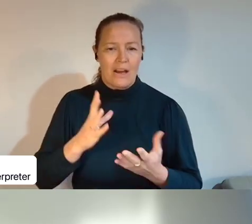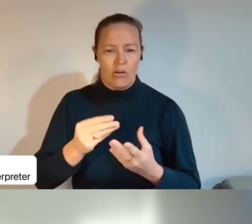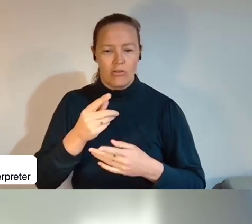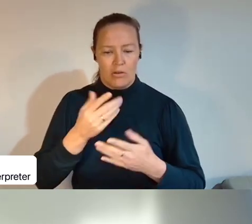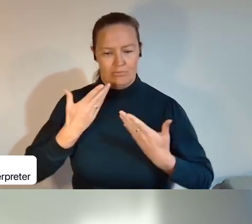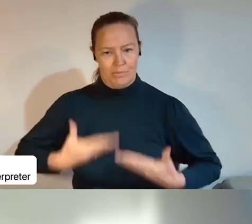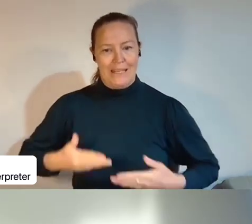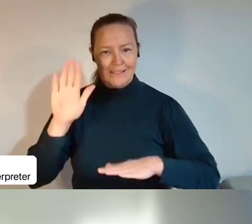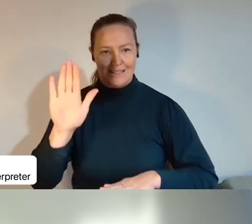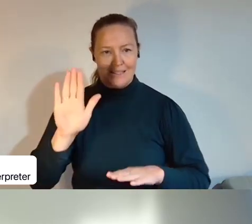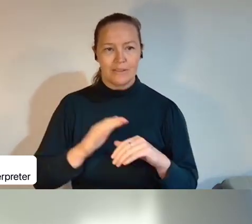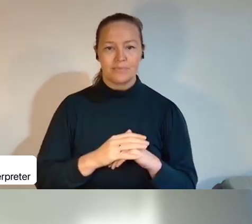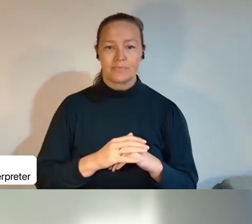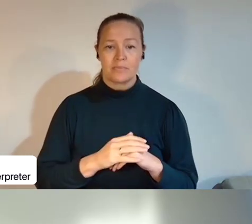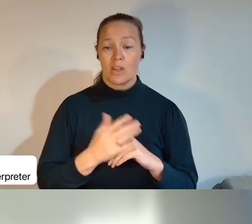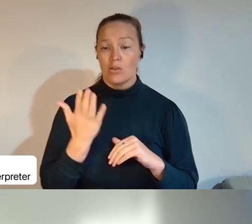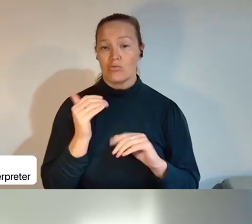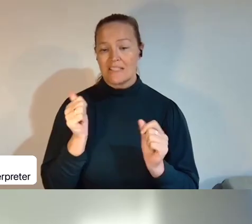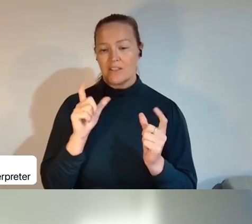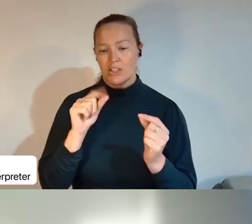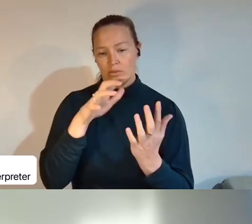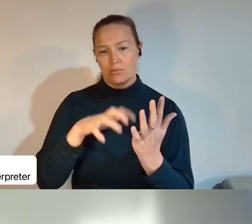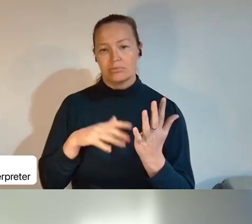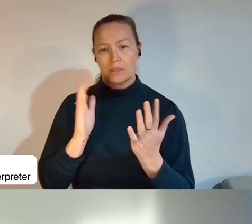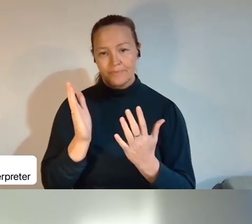completed a dissertation that explored what accessibility looks like for people with